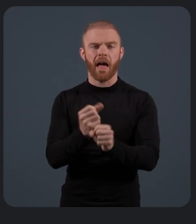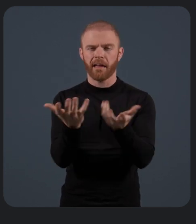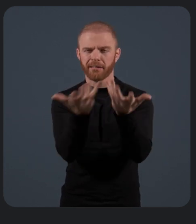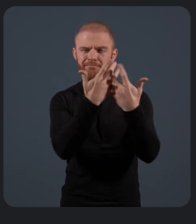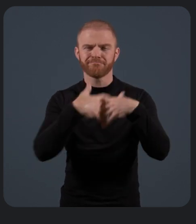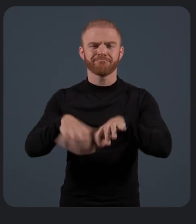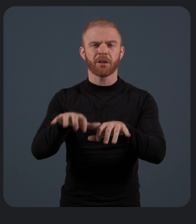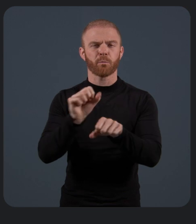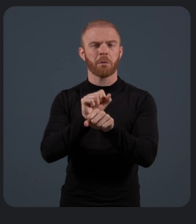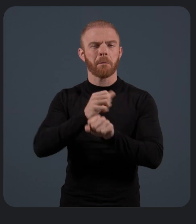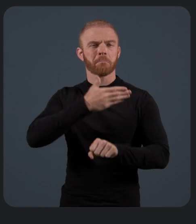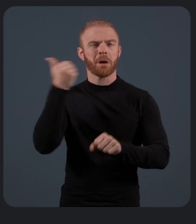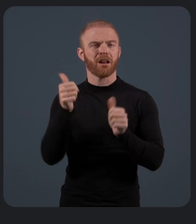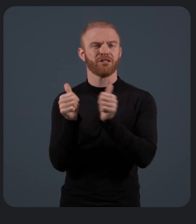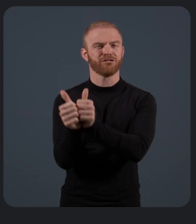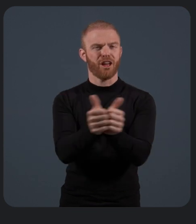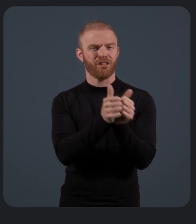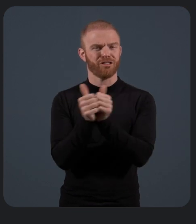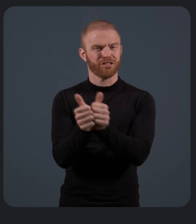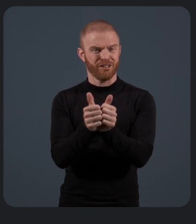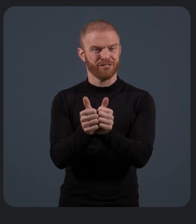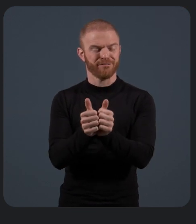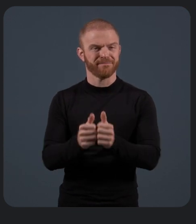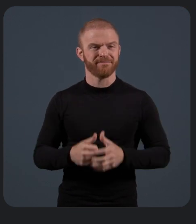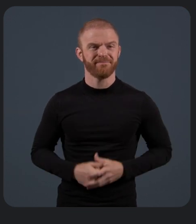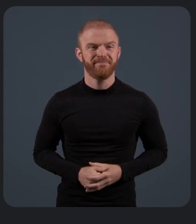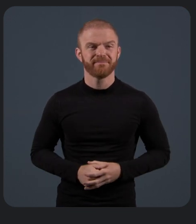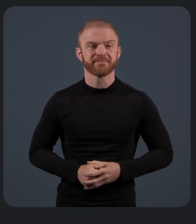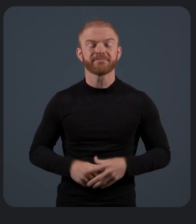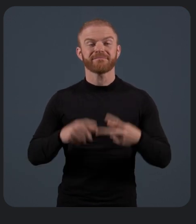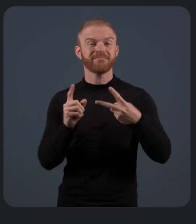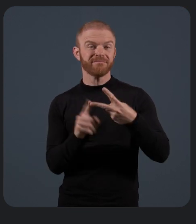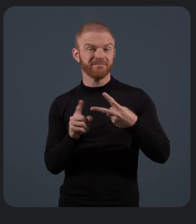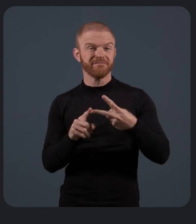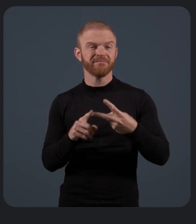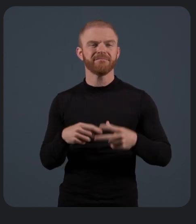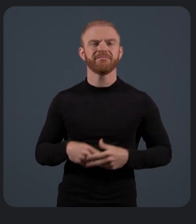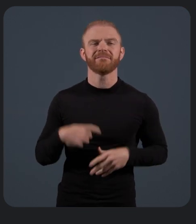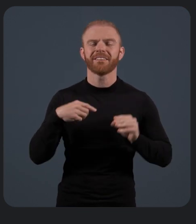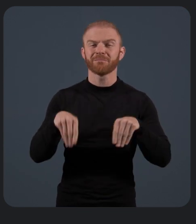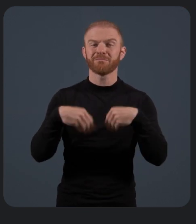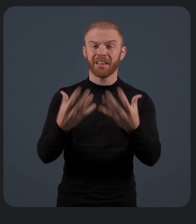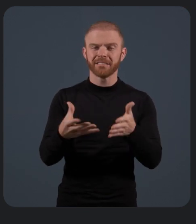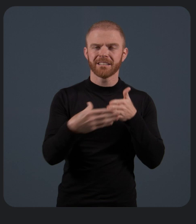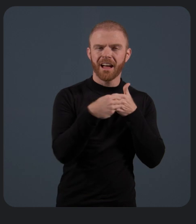so that they work even better when you use them together. And, second, by providing guidance